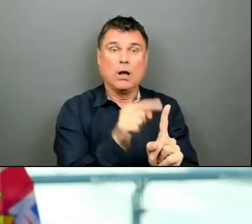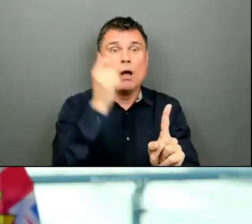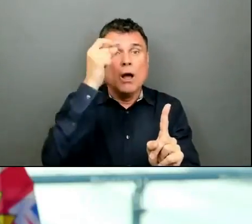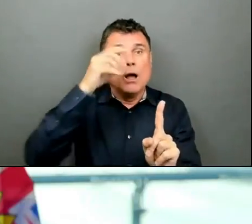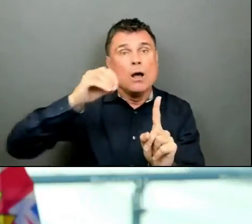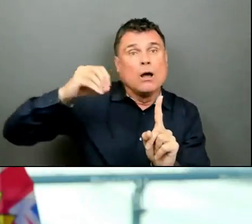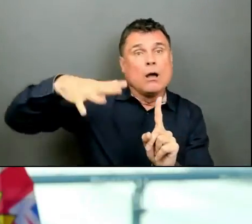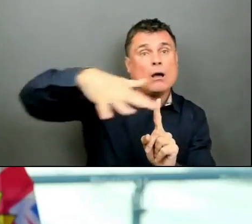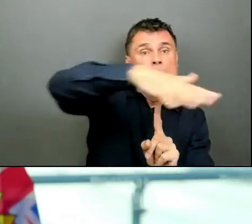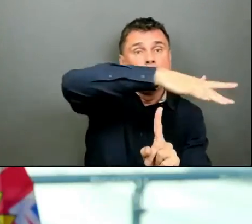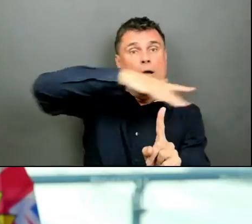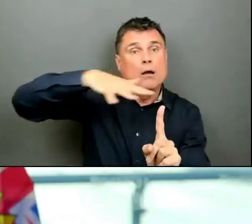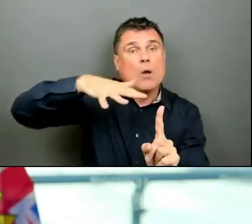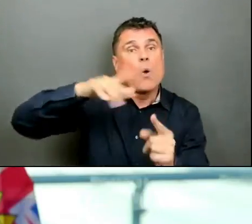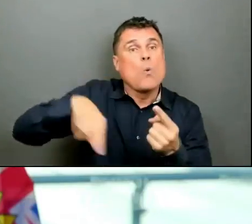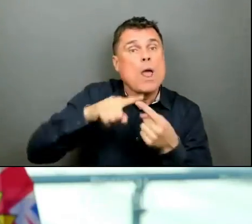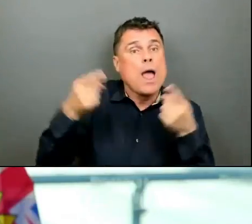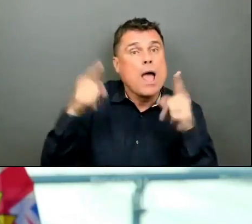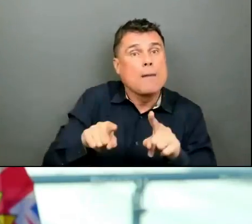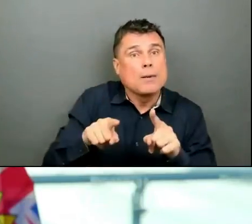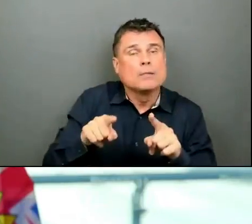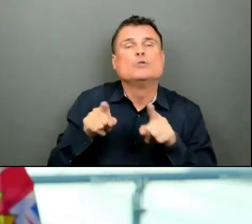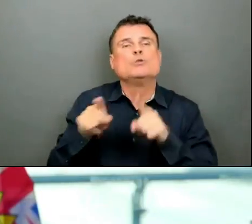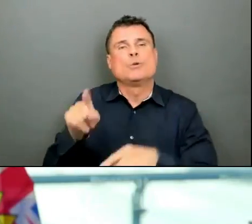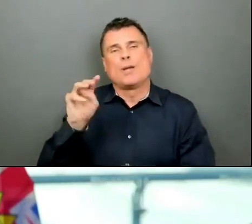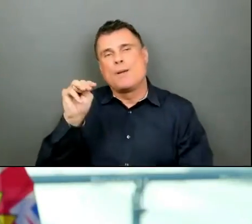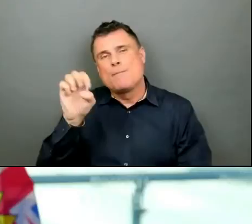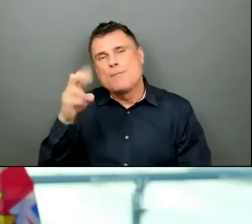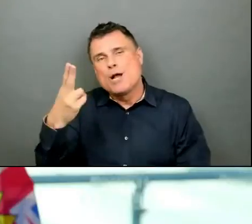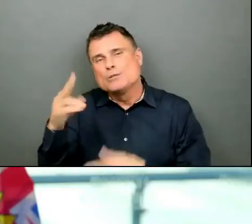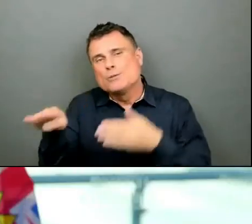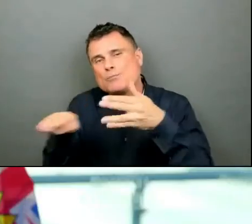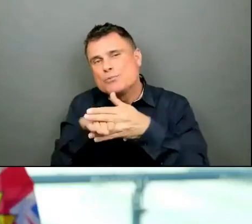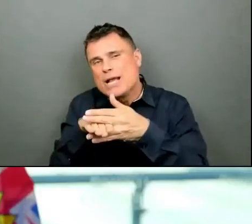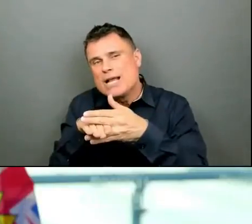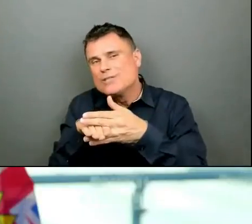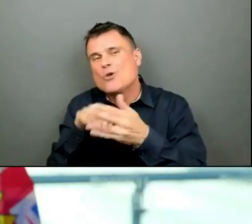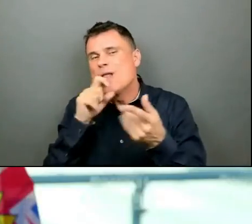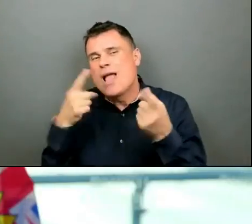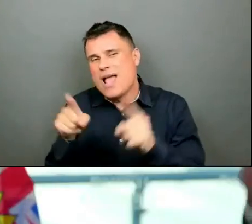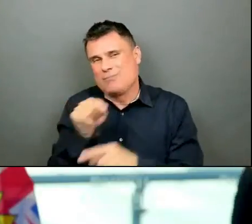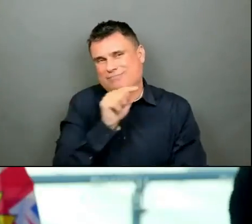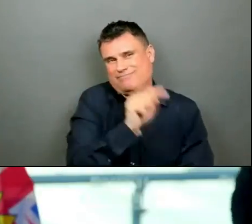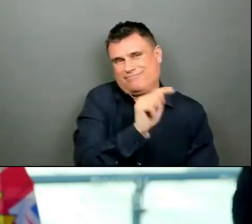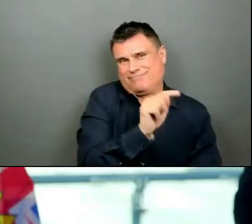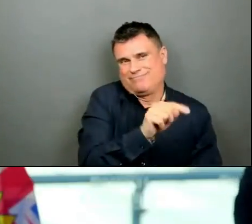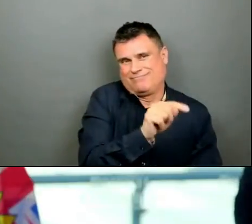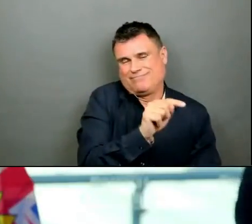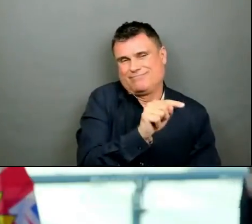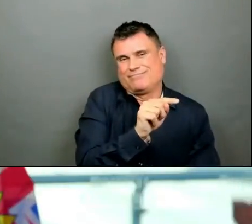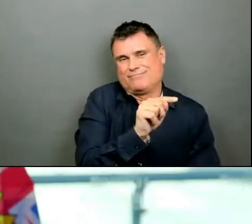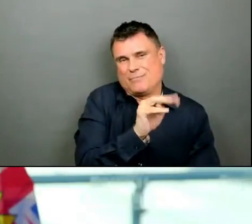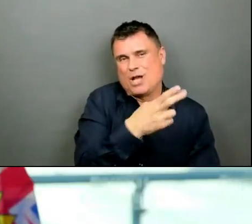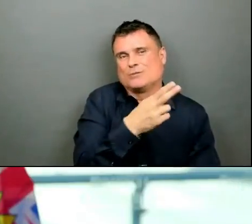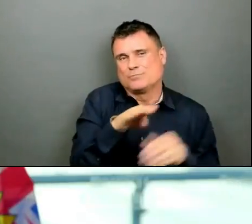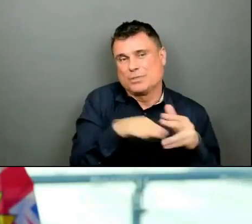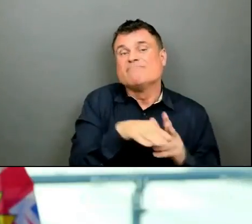testing was done as people went back to school, but the exposures and the transmission that we were seeing was over the